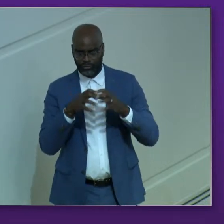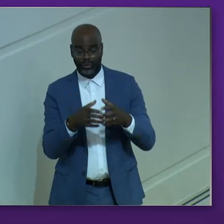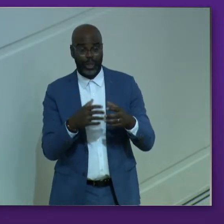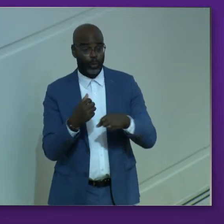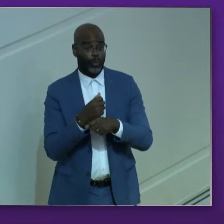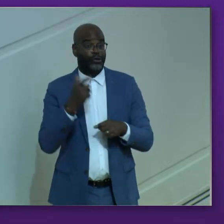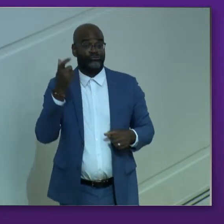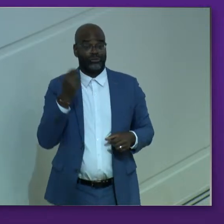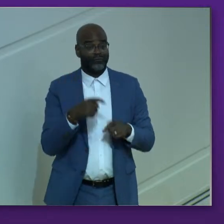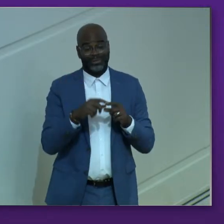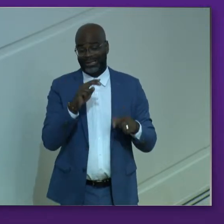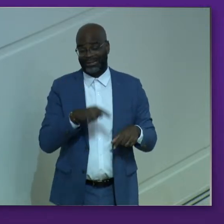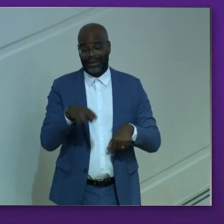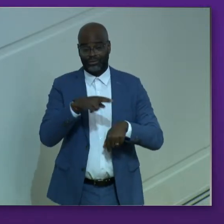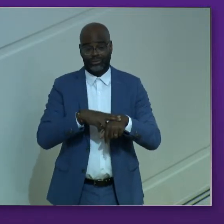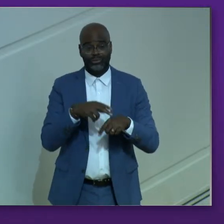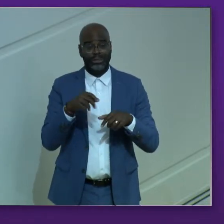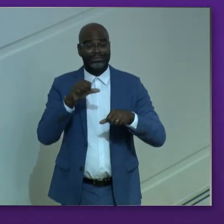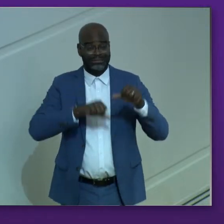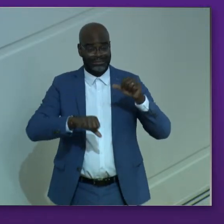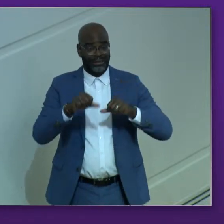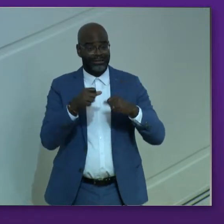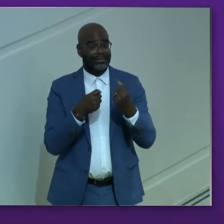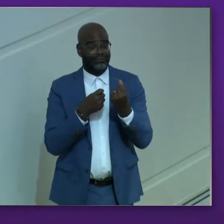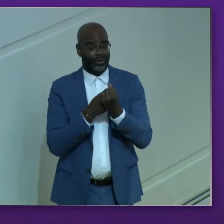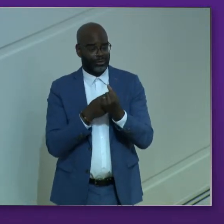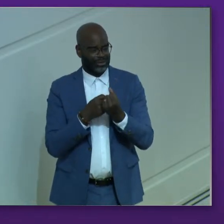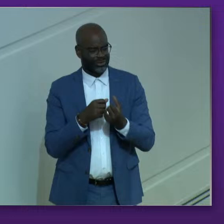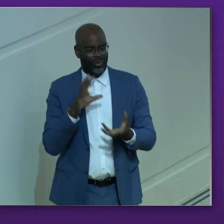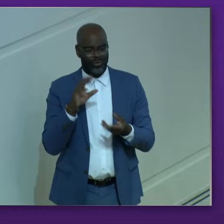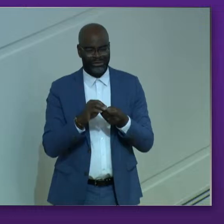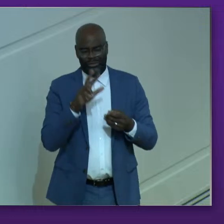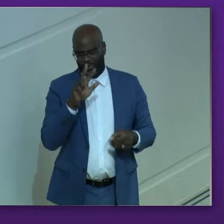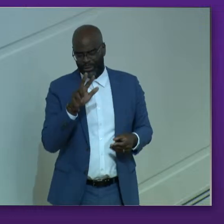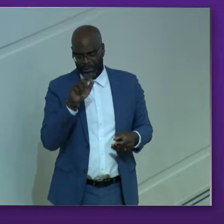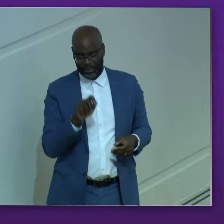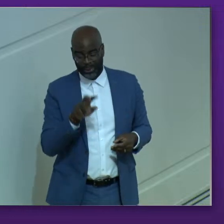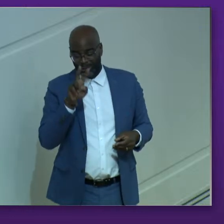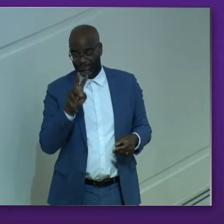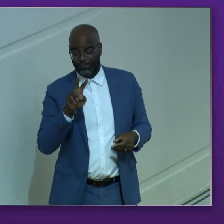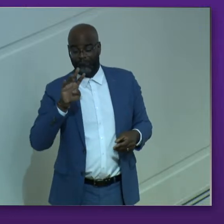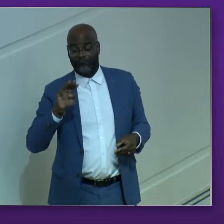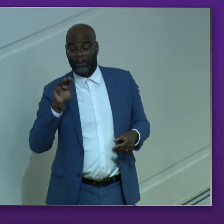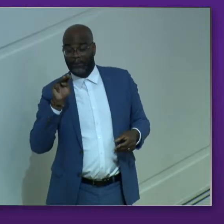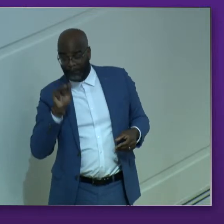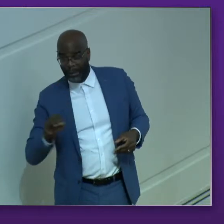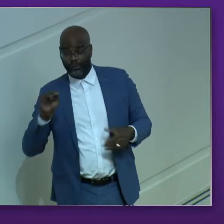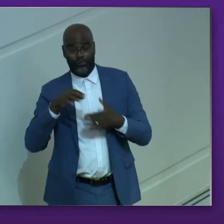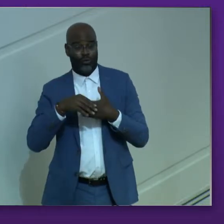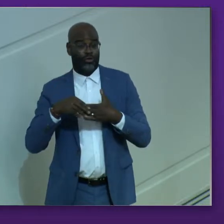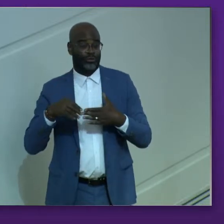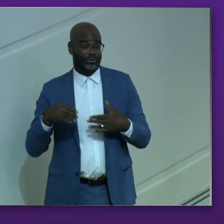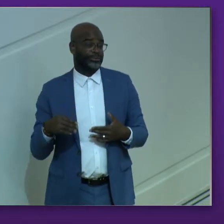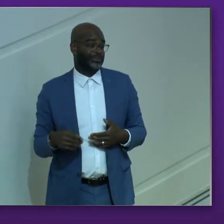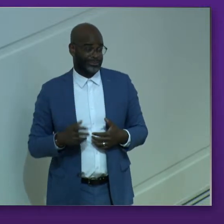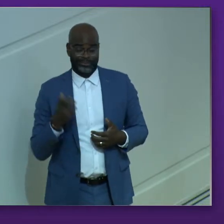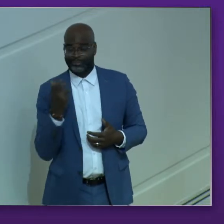IMAGINE IT IS GOING TO BE COMPLETELY IMPACTFUL. SPEAKING OF THE SCHOLARSHIPS WHEN WE